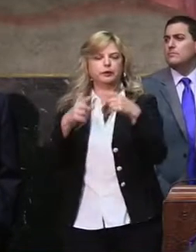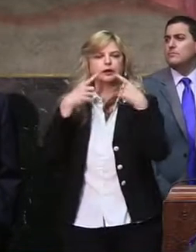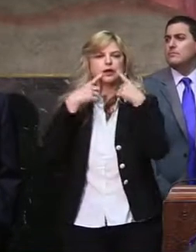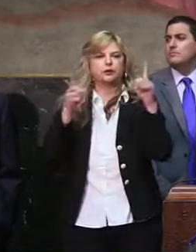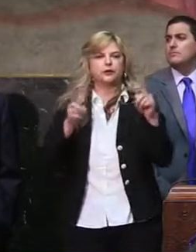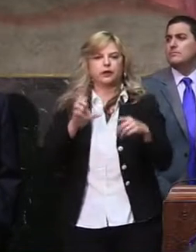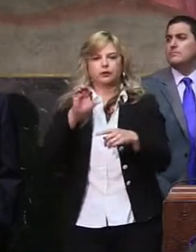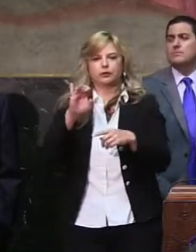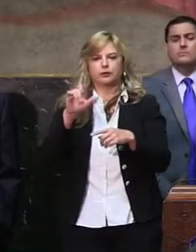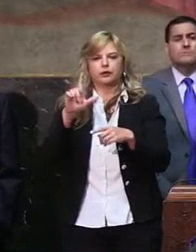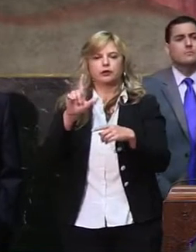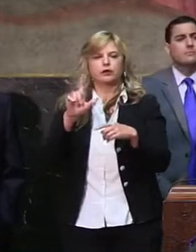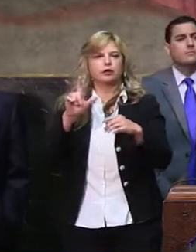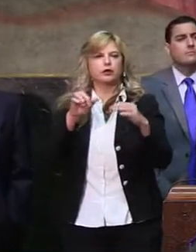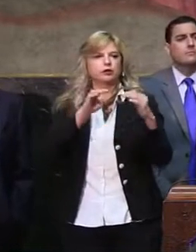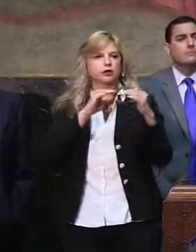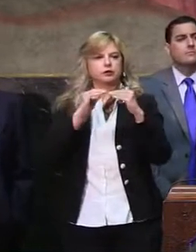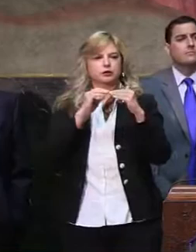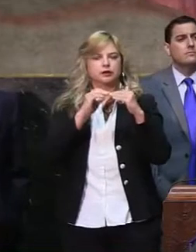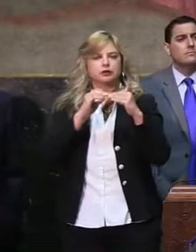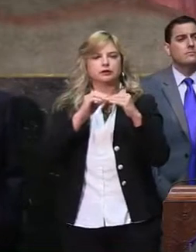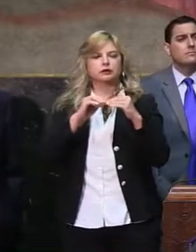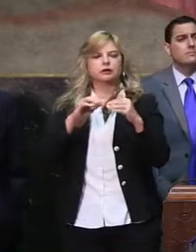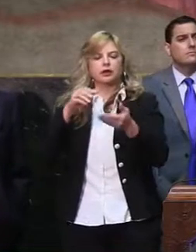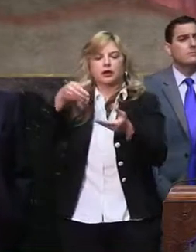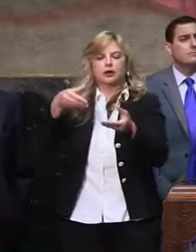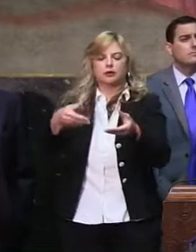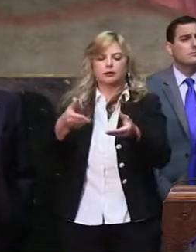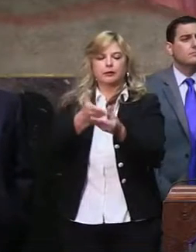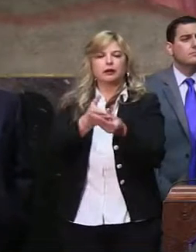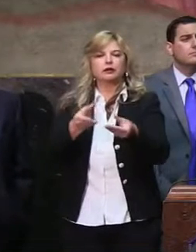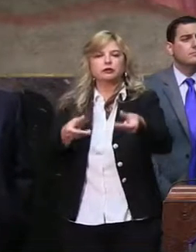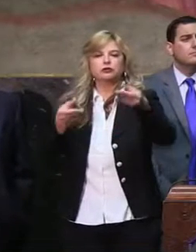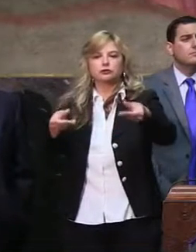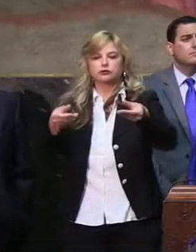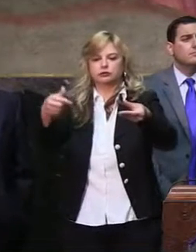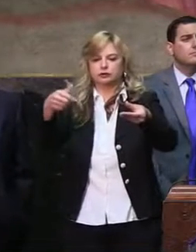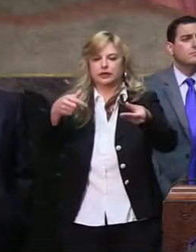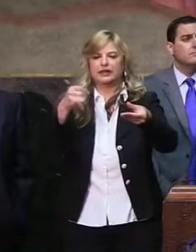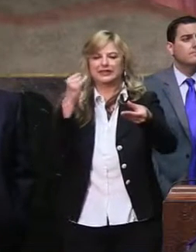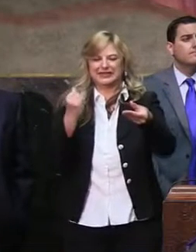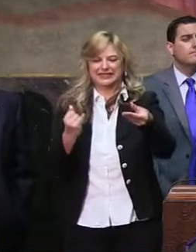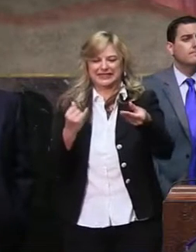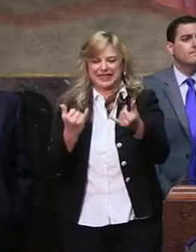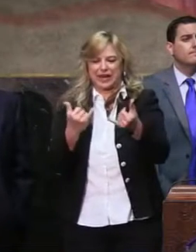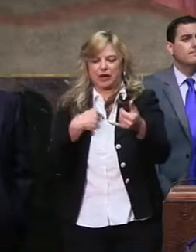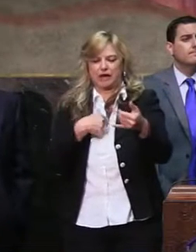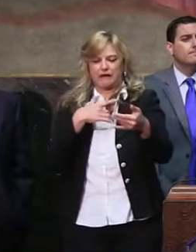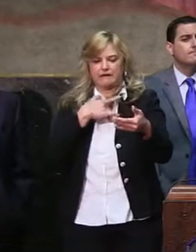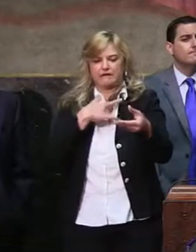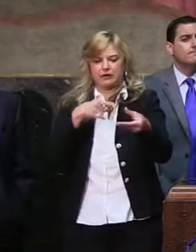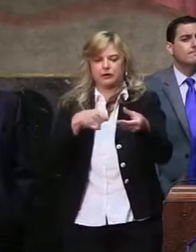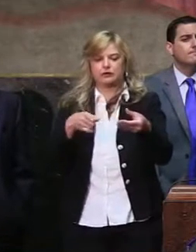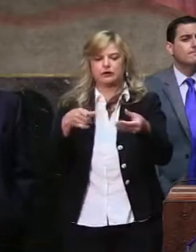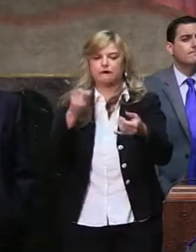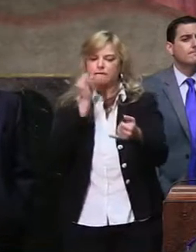reinvestment of active and now the leaf is in its final form after a lot of